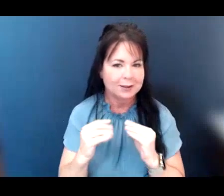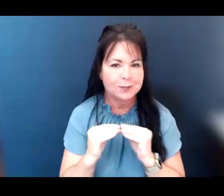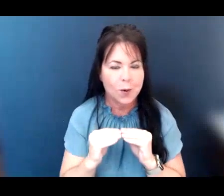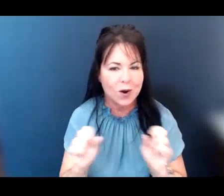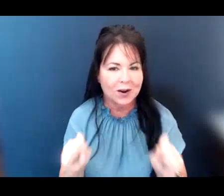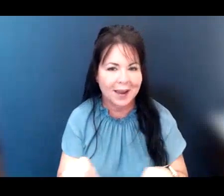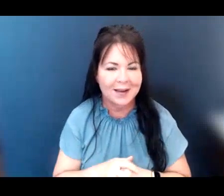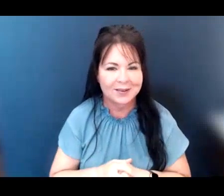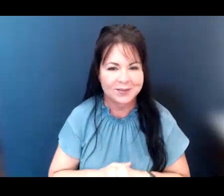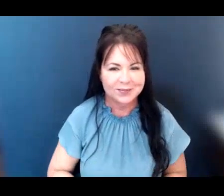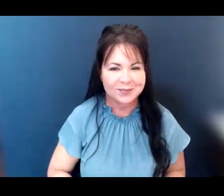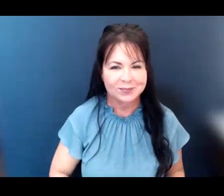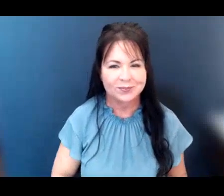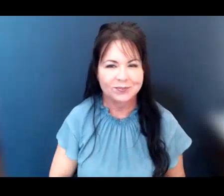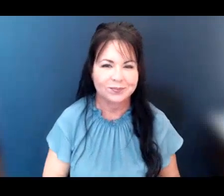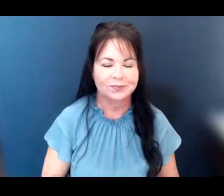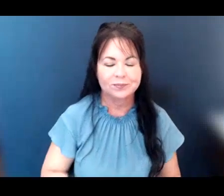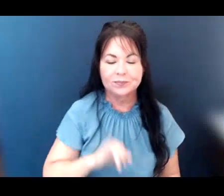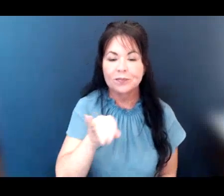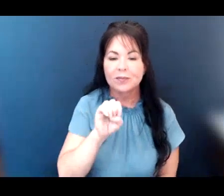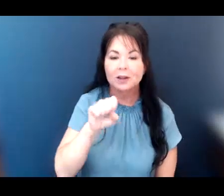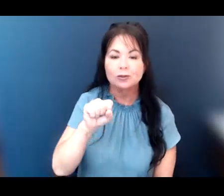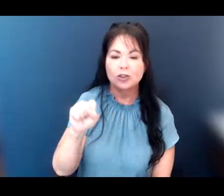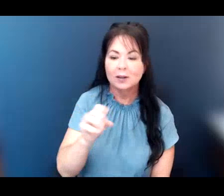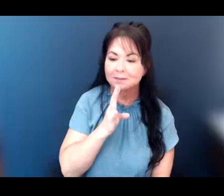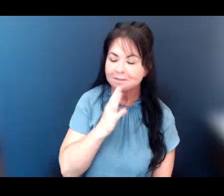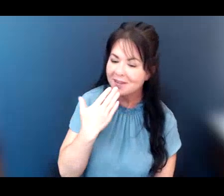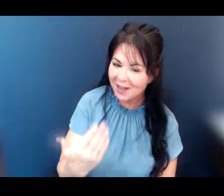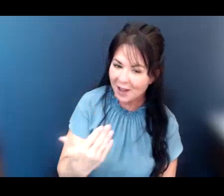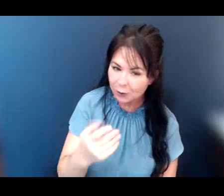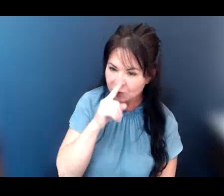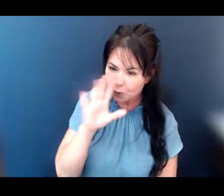This is Jess. Thank you so much for that example, Claire. I'll reach out to you in a few months.